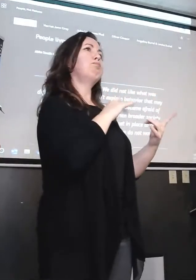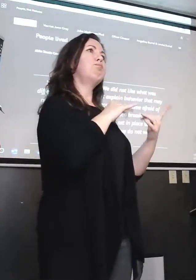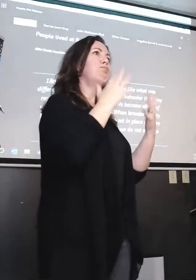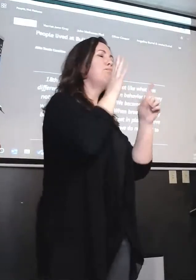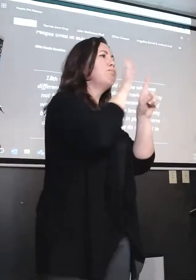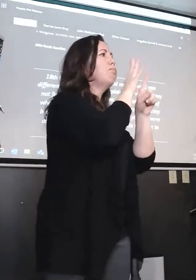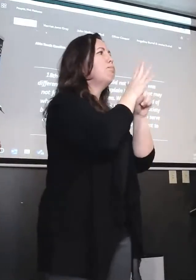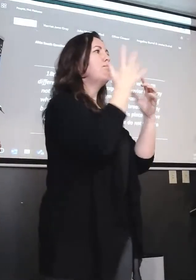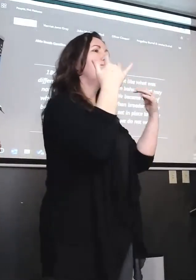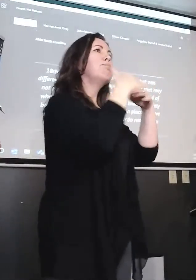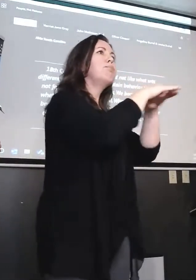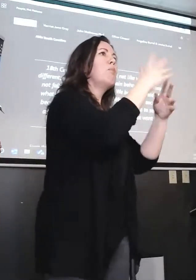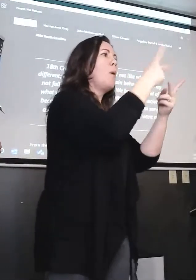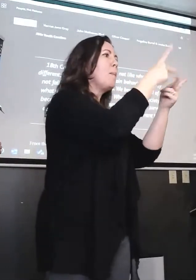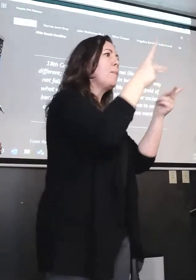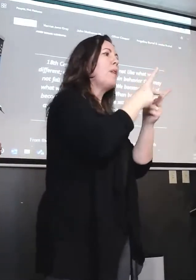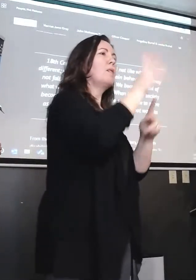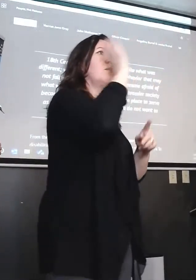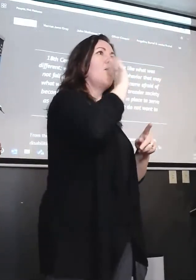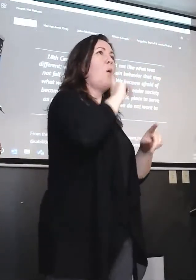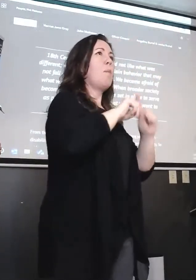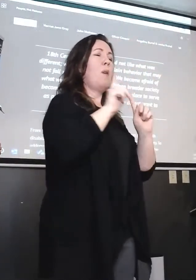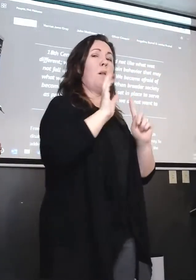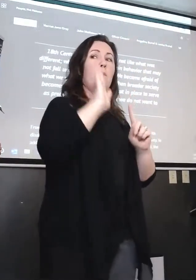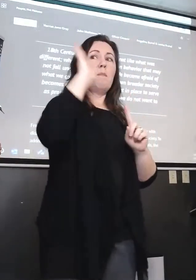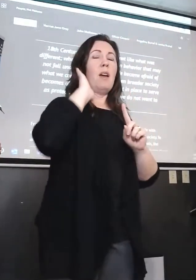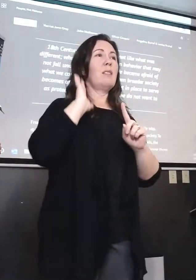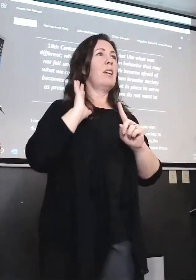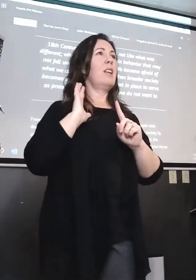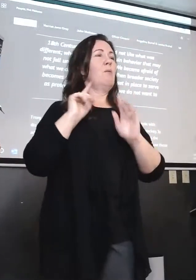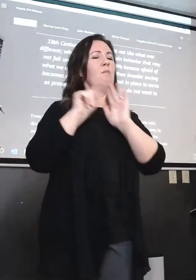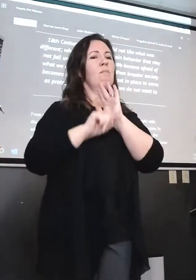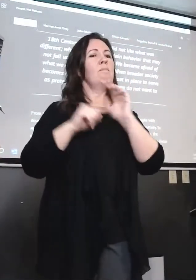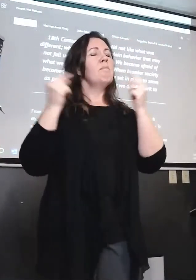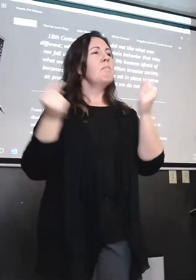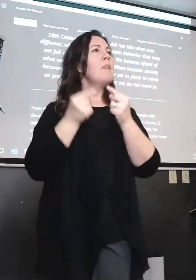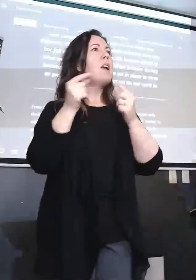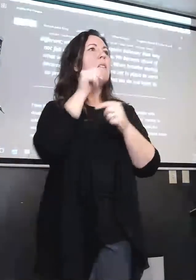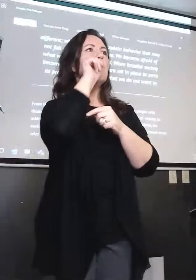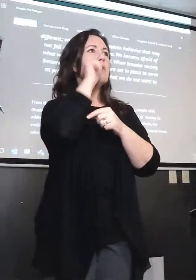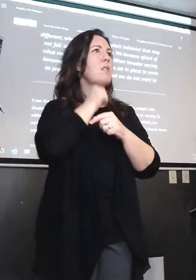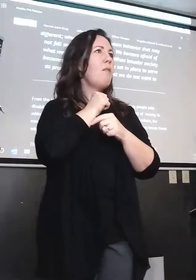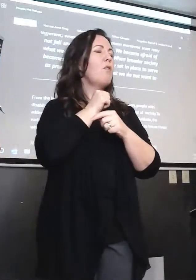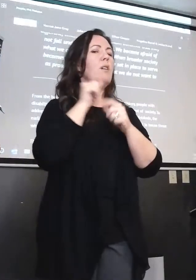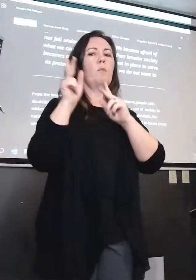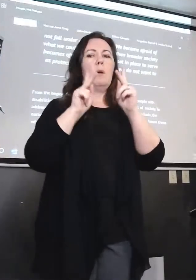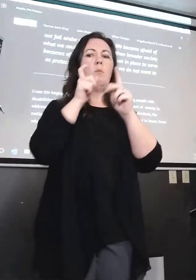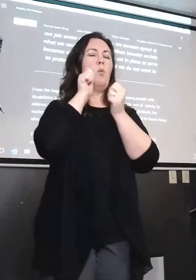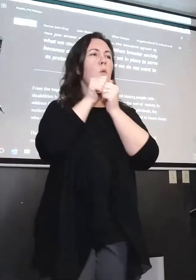and community it was once a landmark of pain and suffering for people with disabilities in South